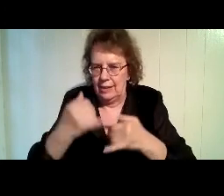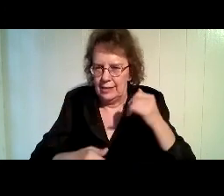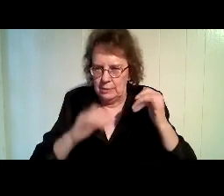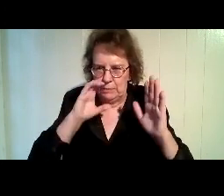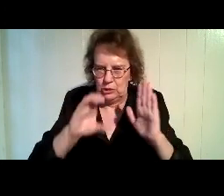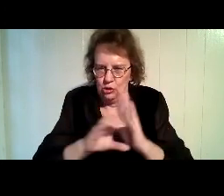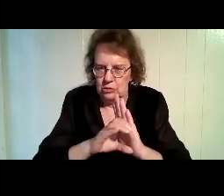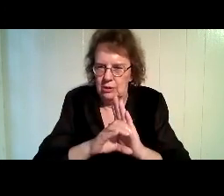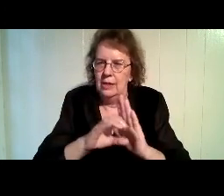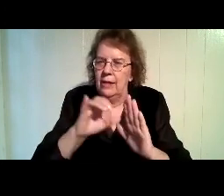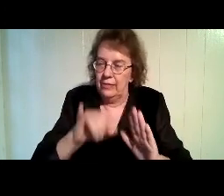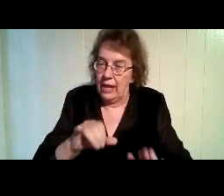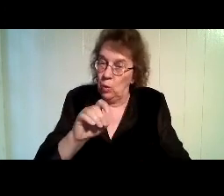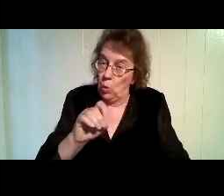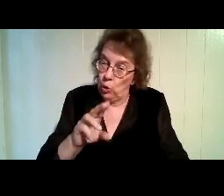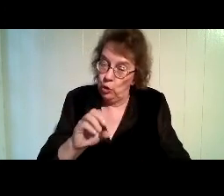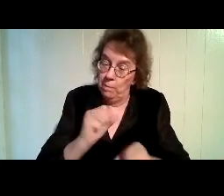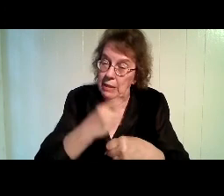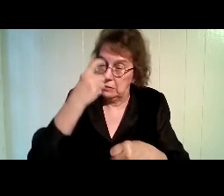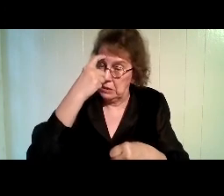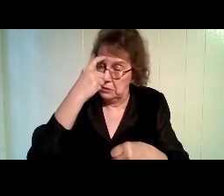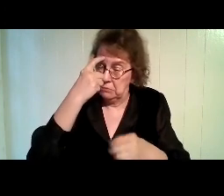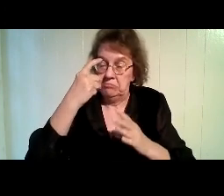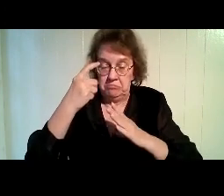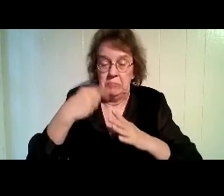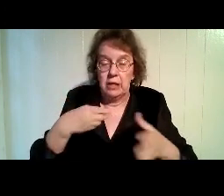So if that order makes sense, I can close this and continue on